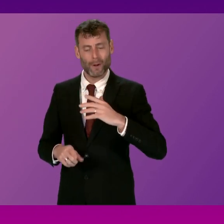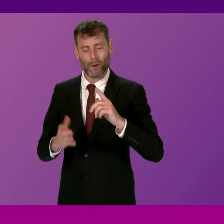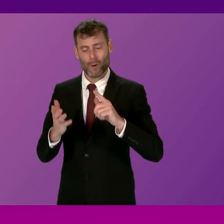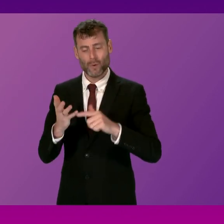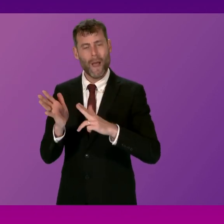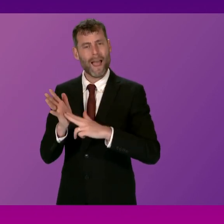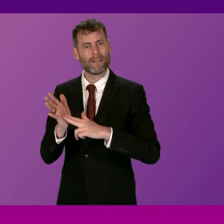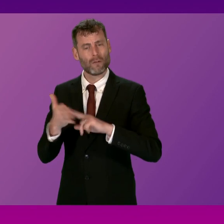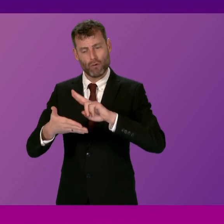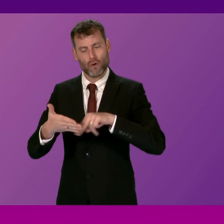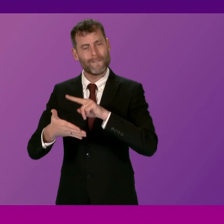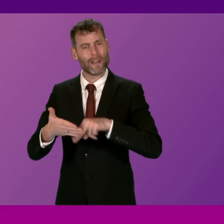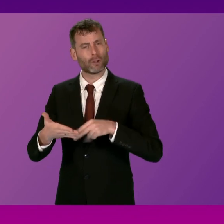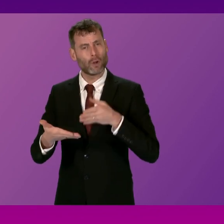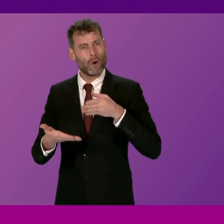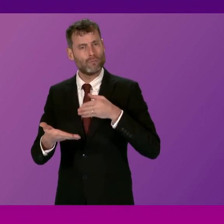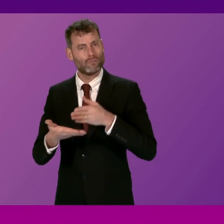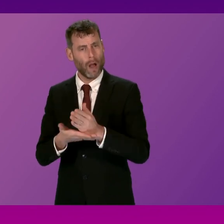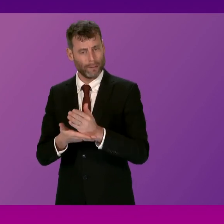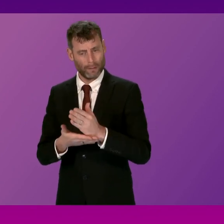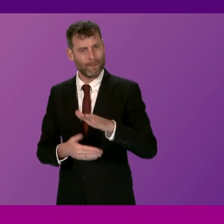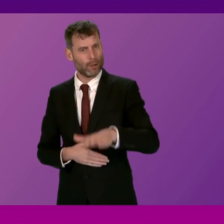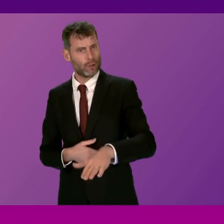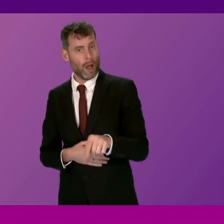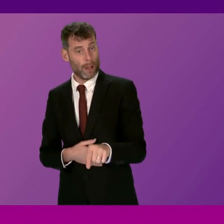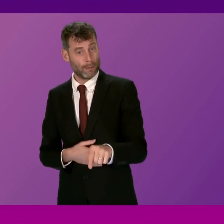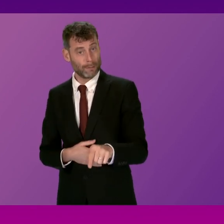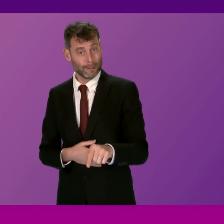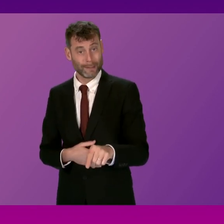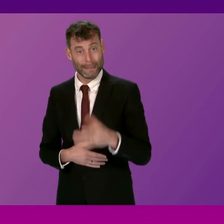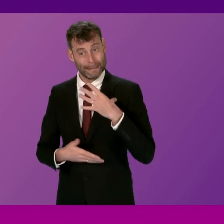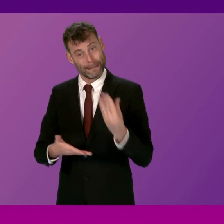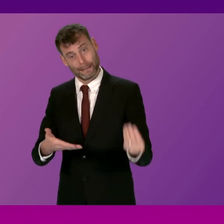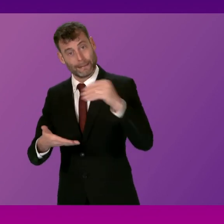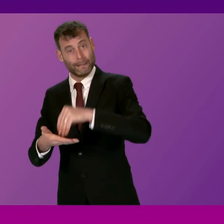The disabled people who watch our proceedings this afternoon will watch us take steps to